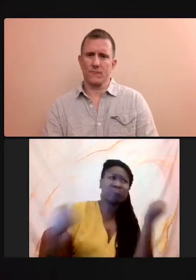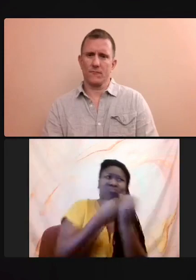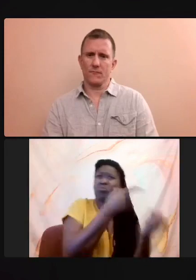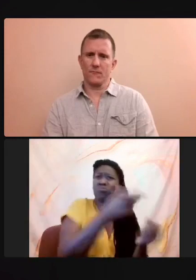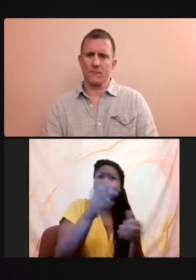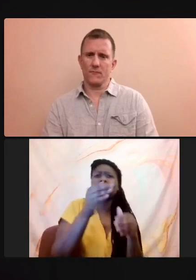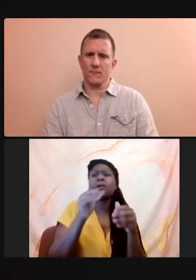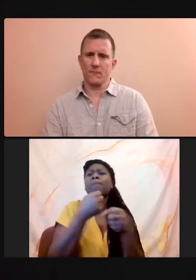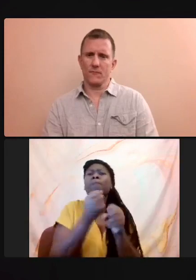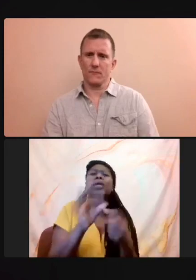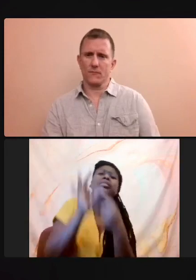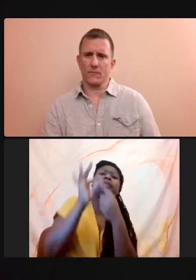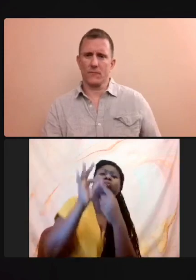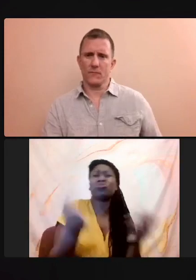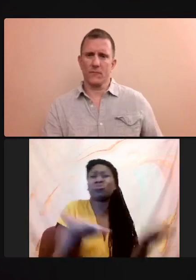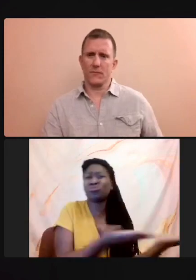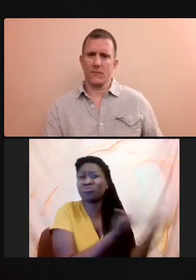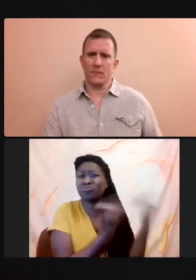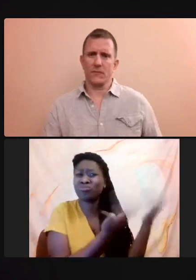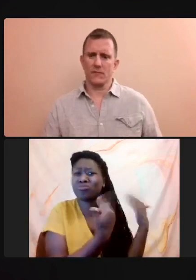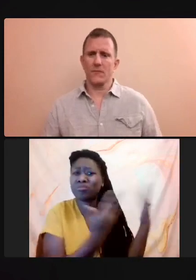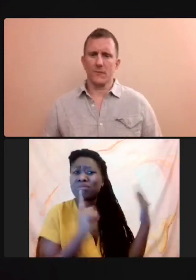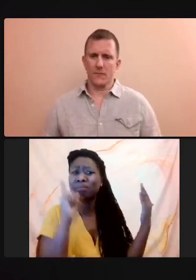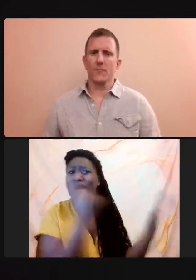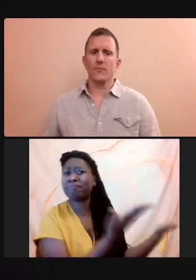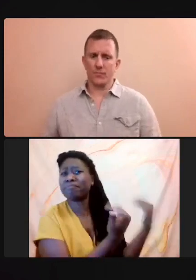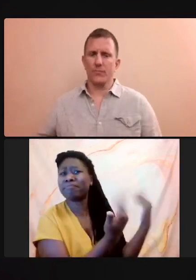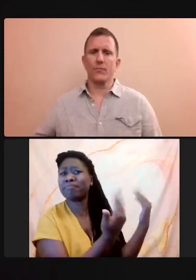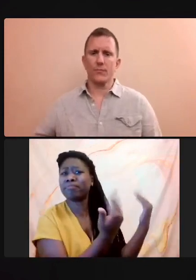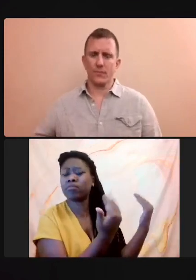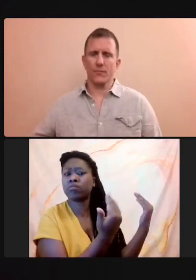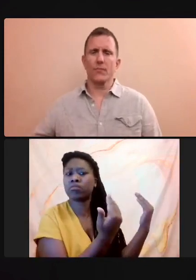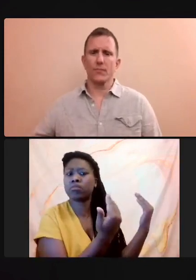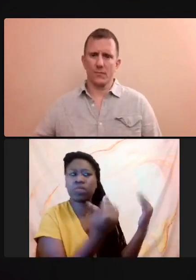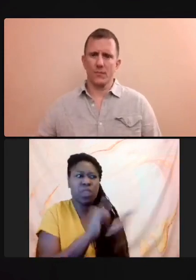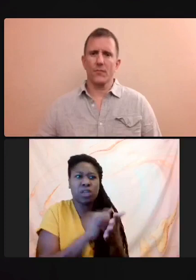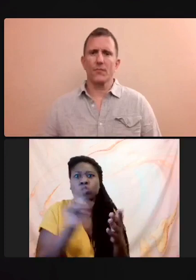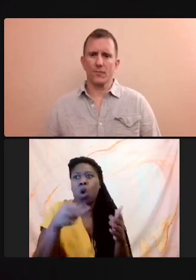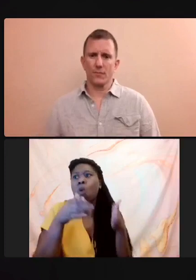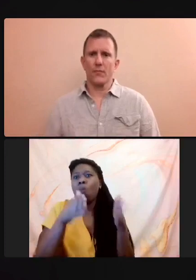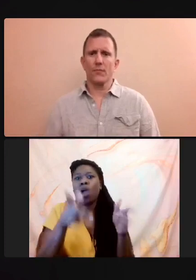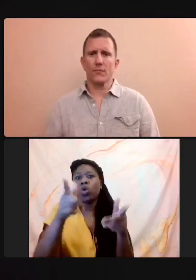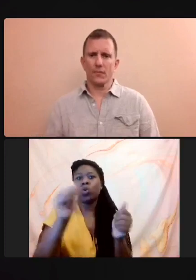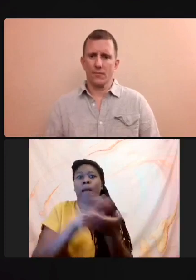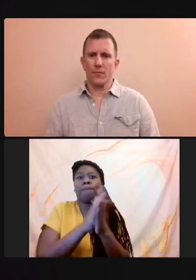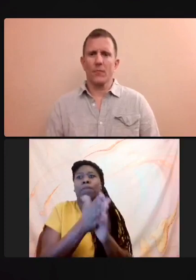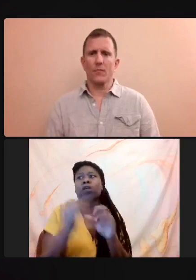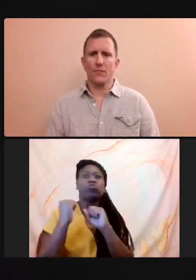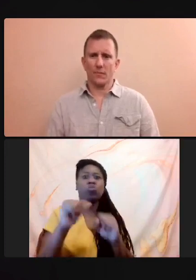that you need this degree in order to be able to teach sign language.